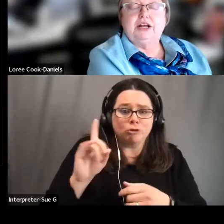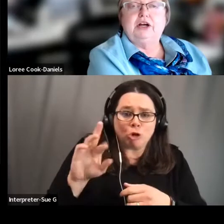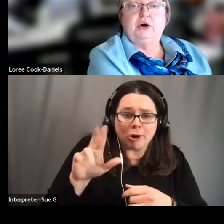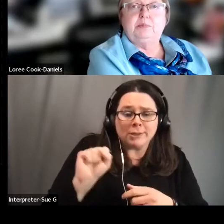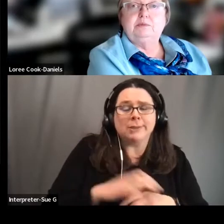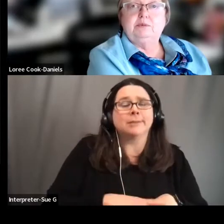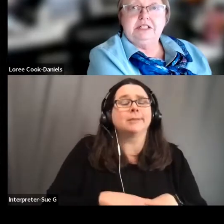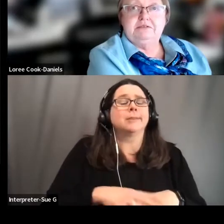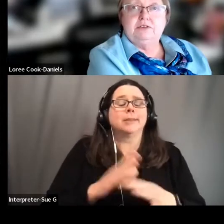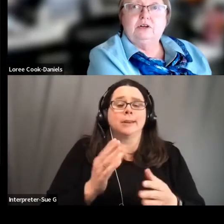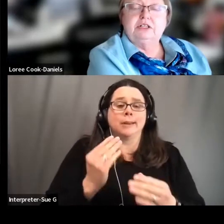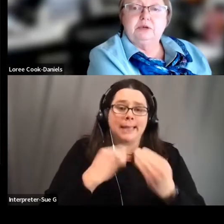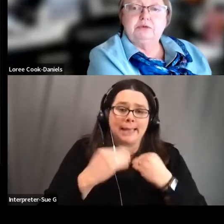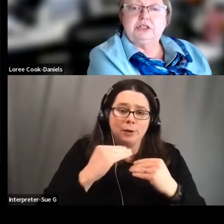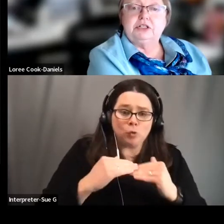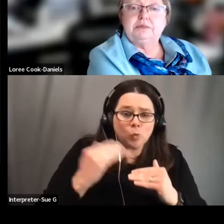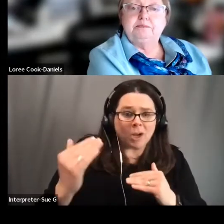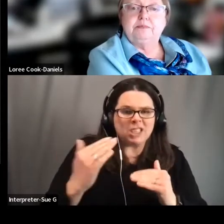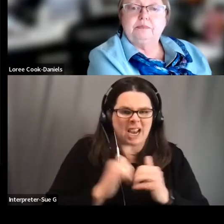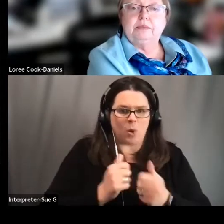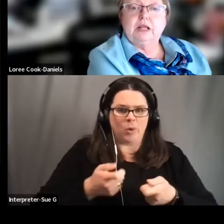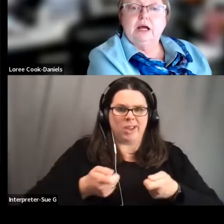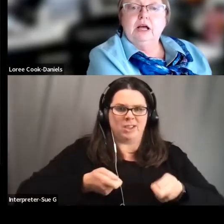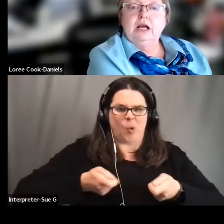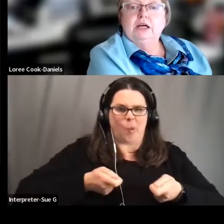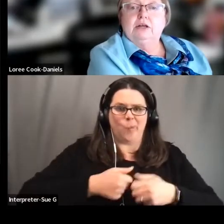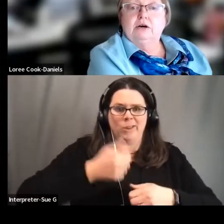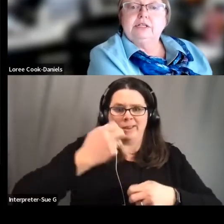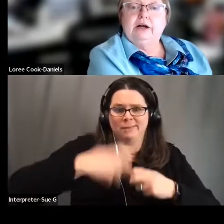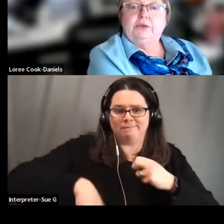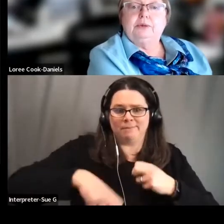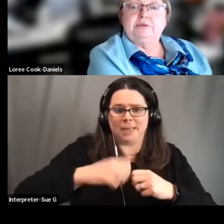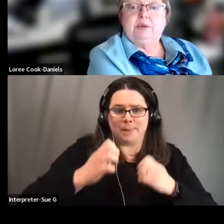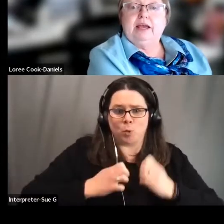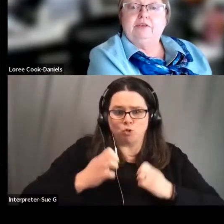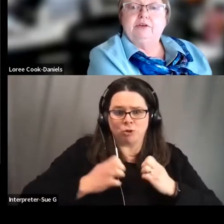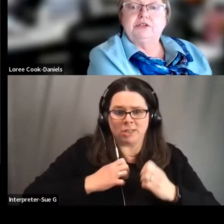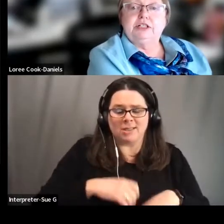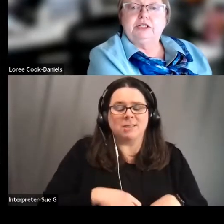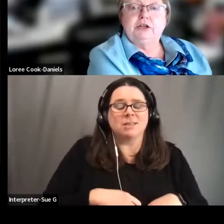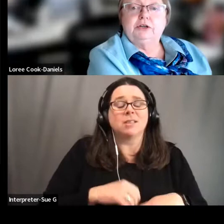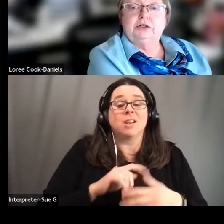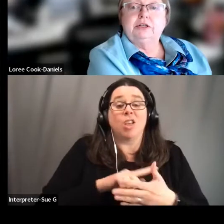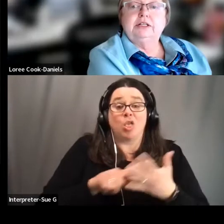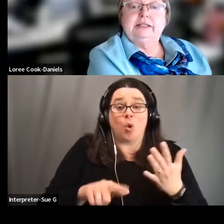try to cope with difficult emotions. Those health risk behaviors in turn